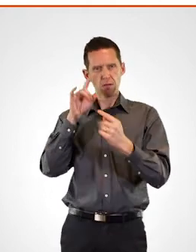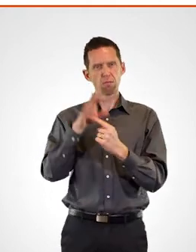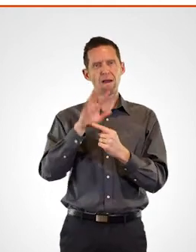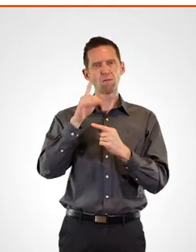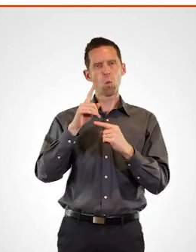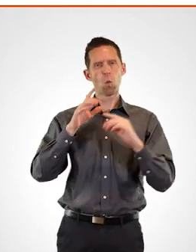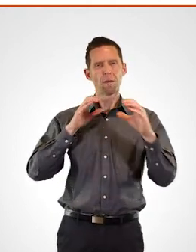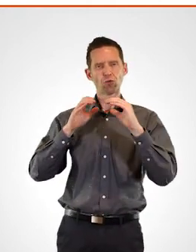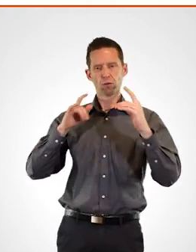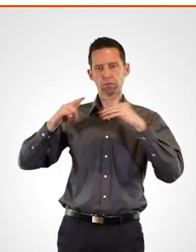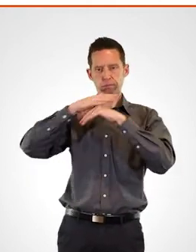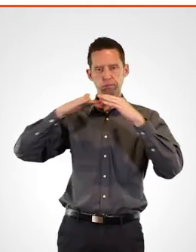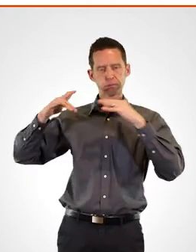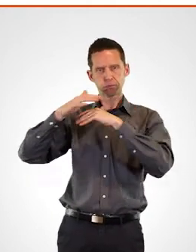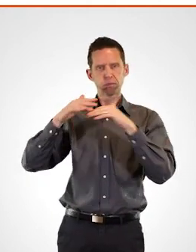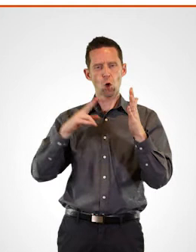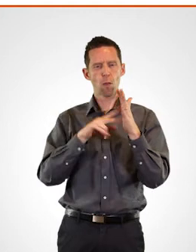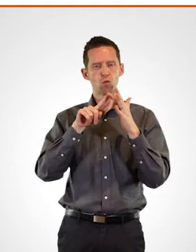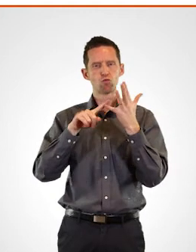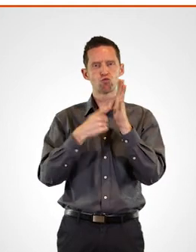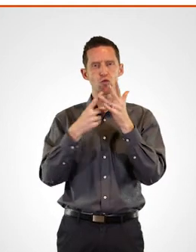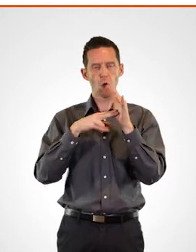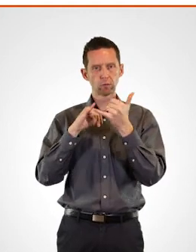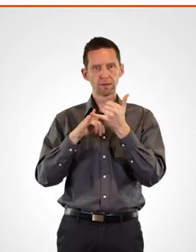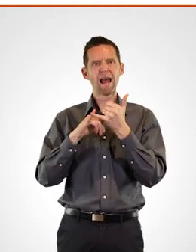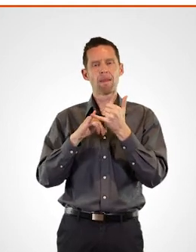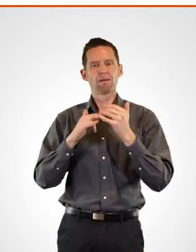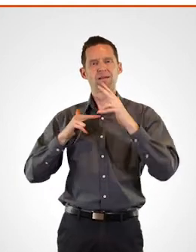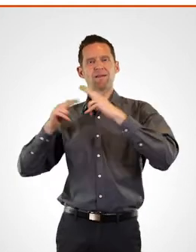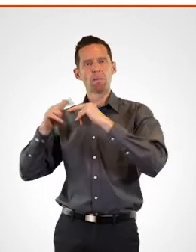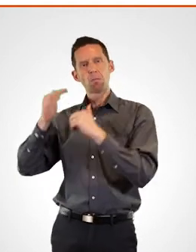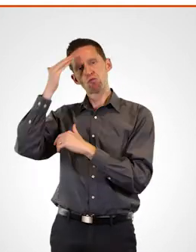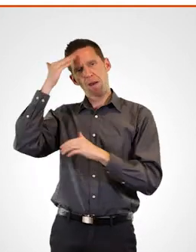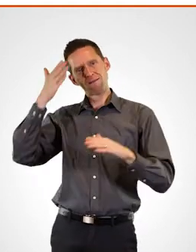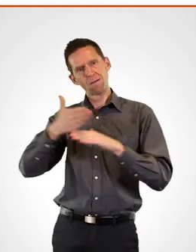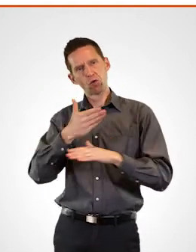for communication among neurons and this leads to the specialisation of brain functions.